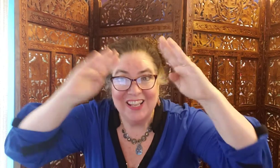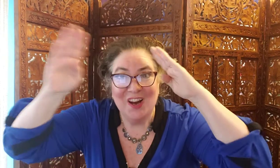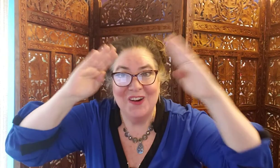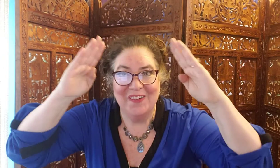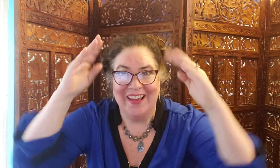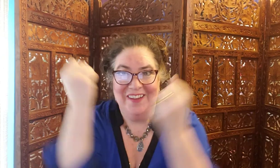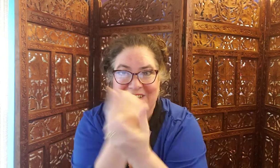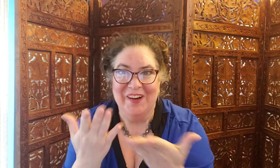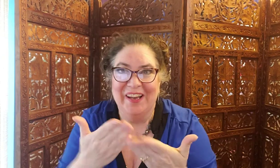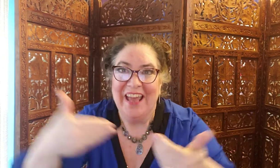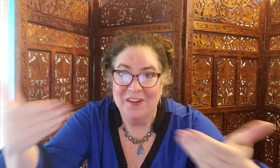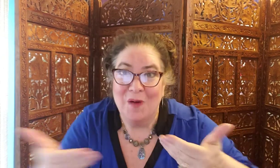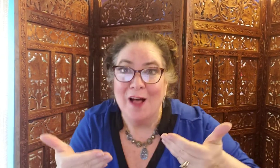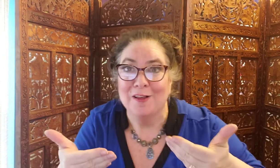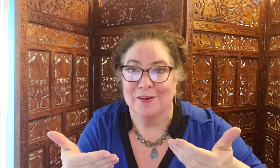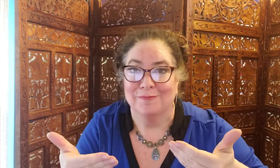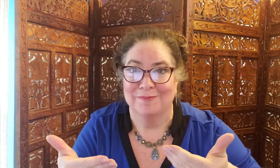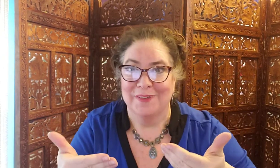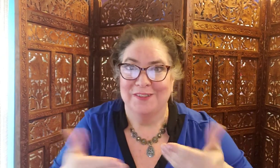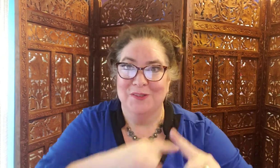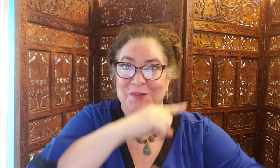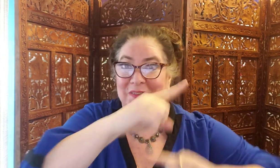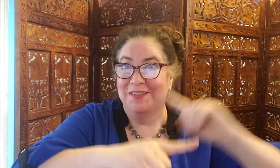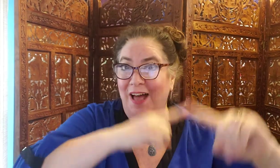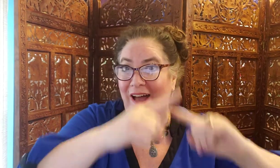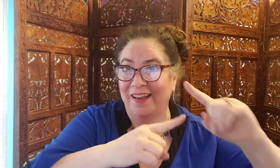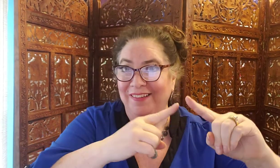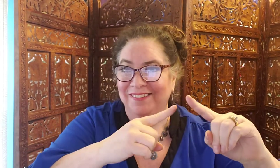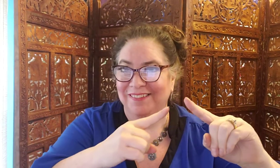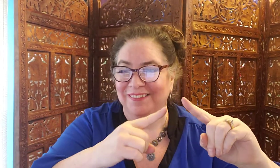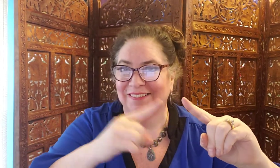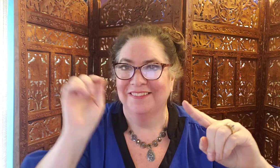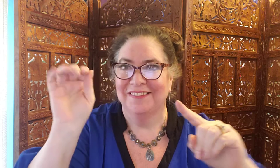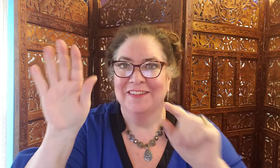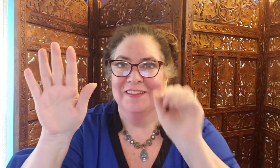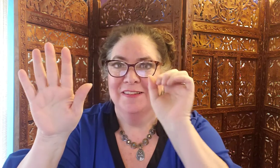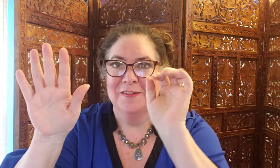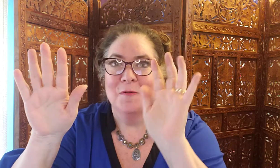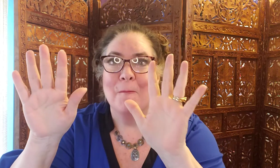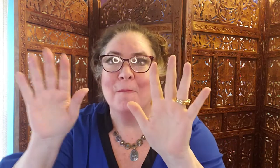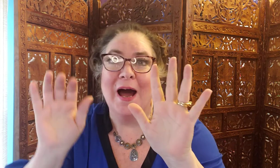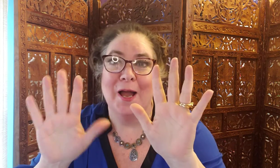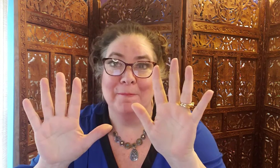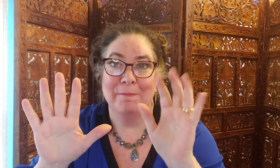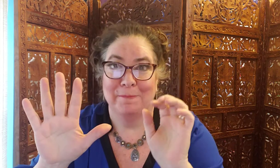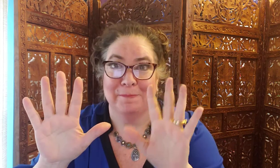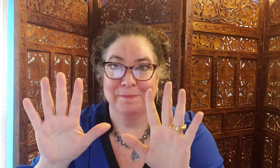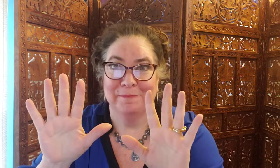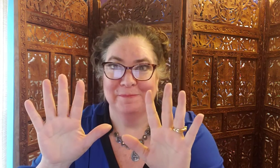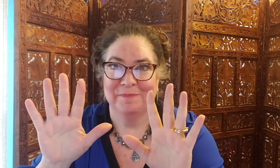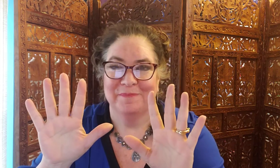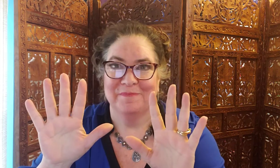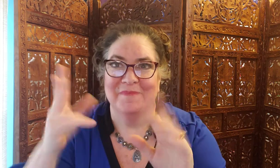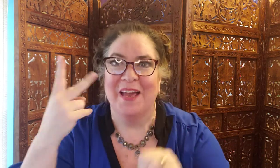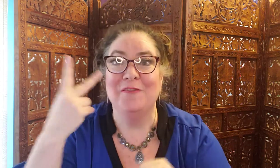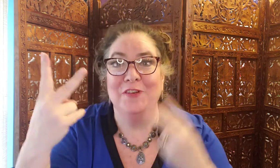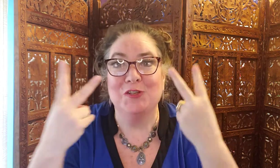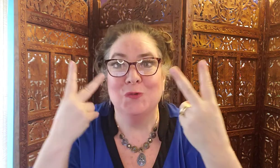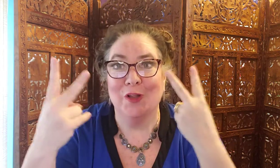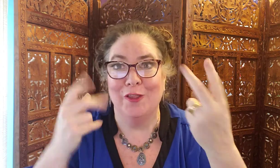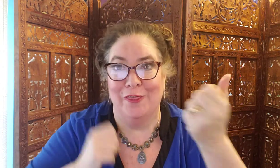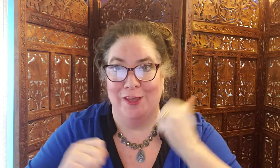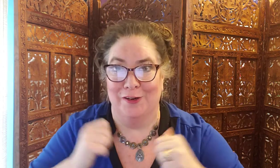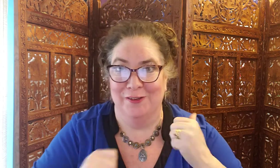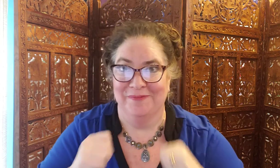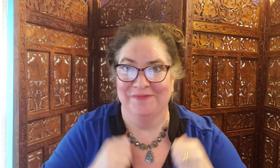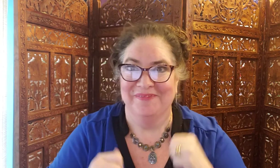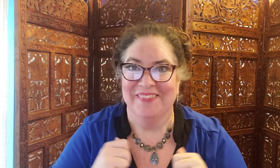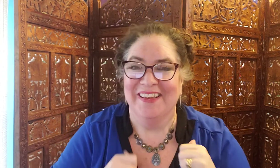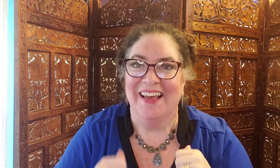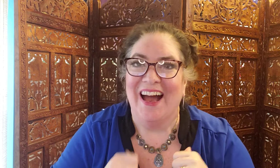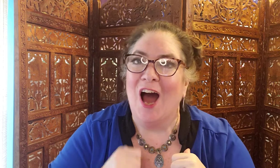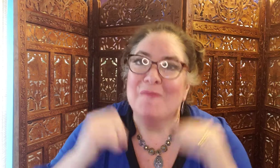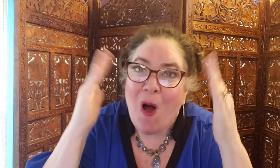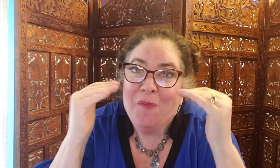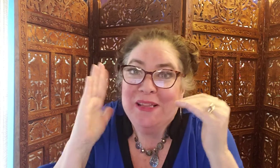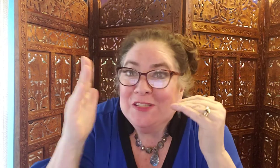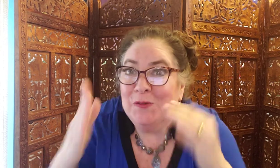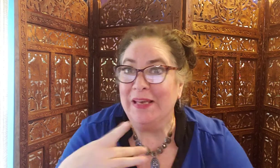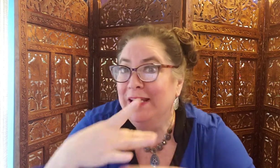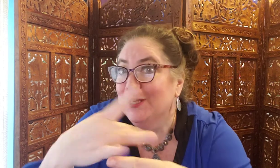Hello everyone! and welcome to Sign Mime and Visual Theater. I'm hoping this will be an